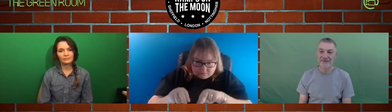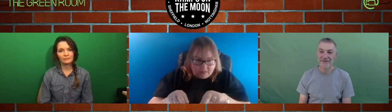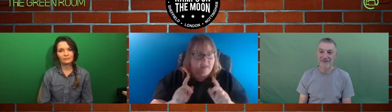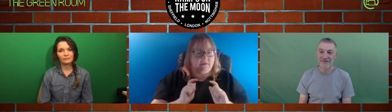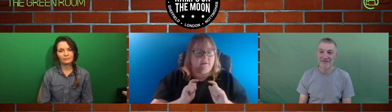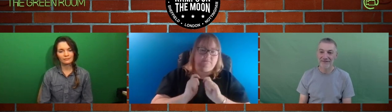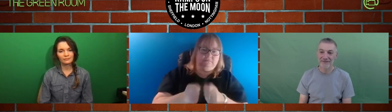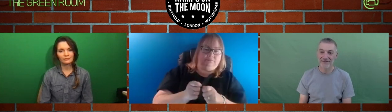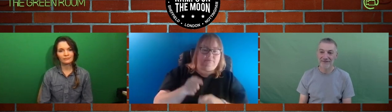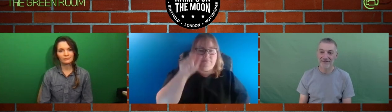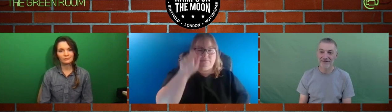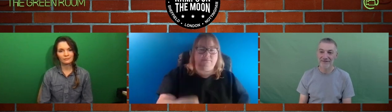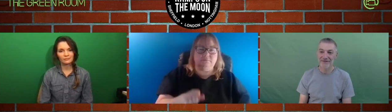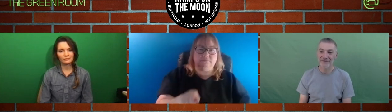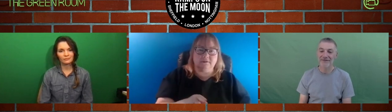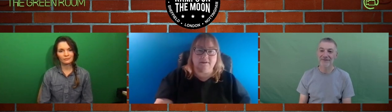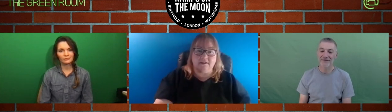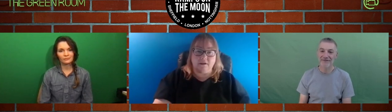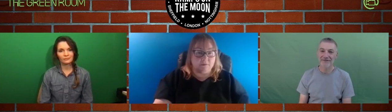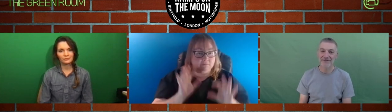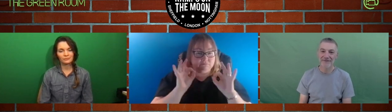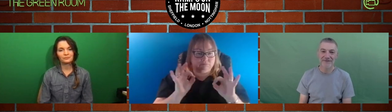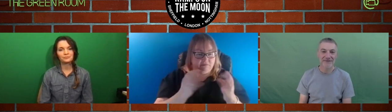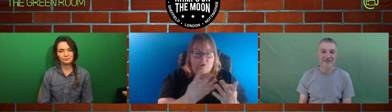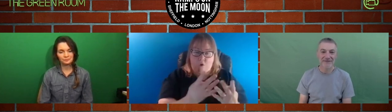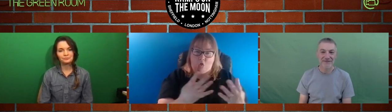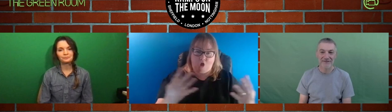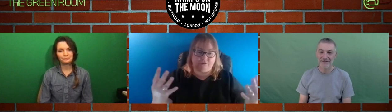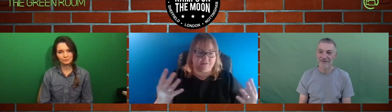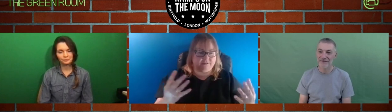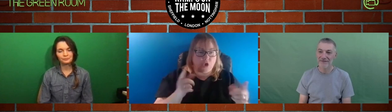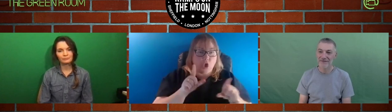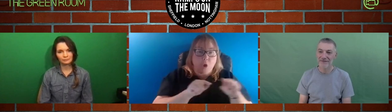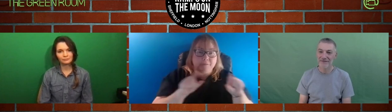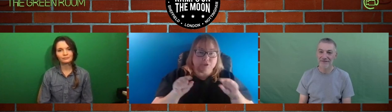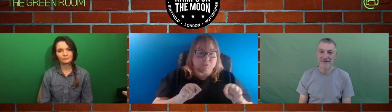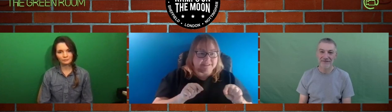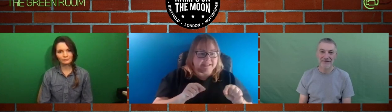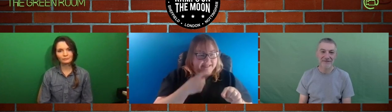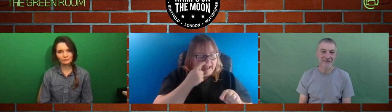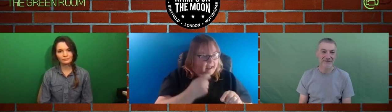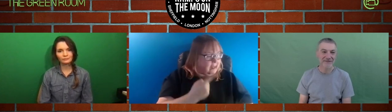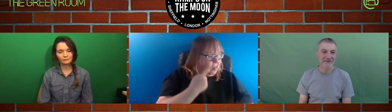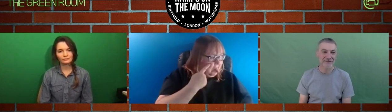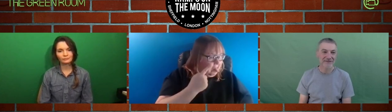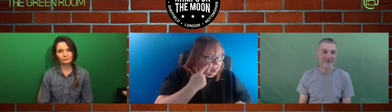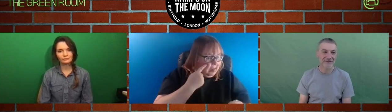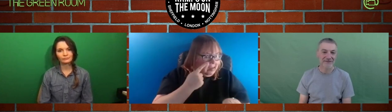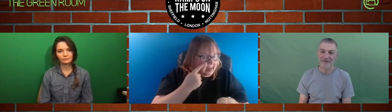a brilliant thing for that organization that lots of actors have had an opportunity to audition because it doesn't happen as much as for other